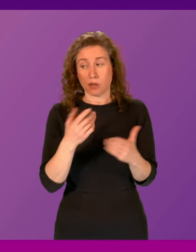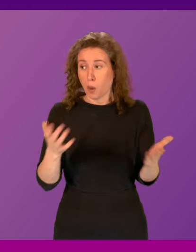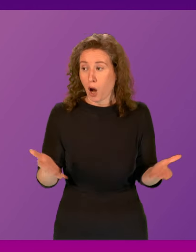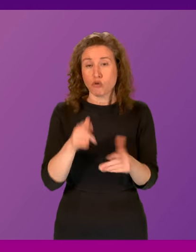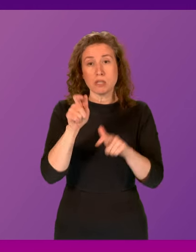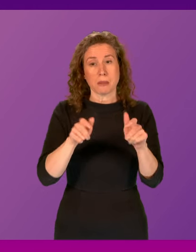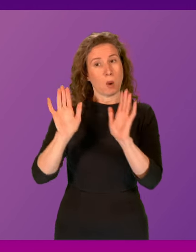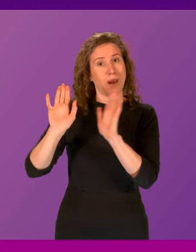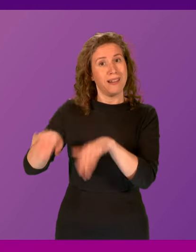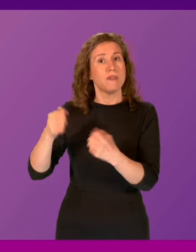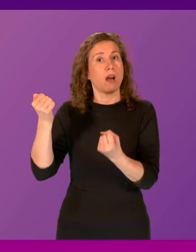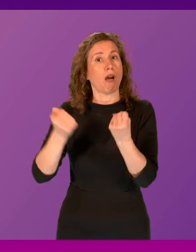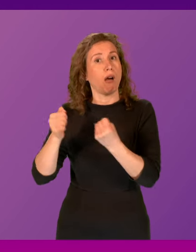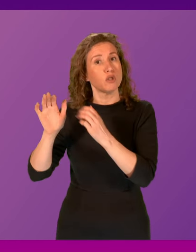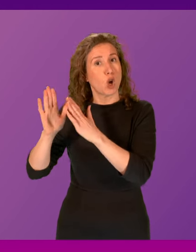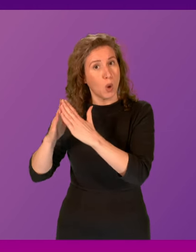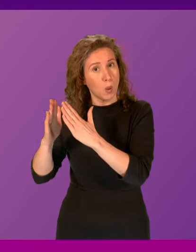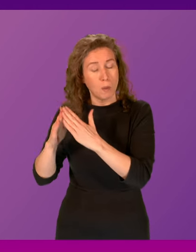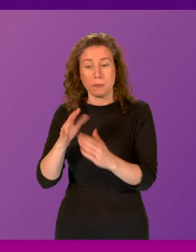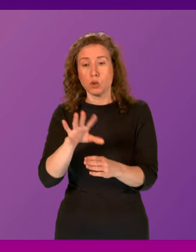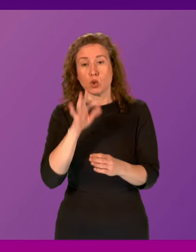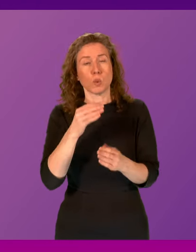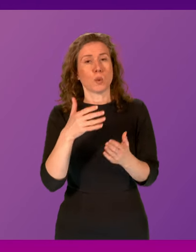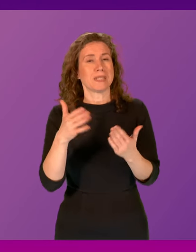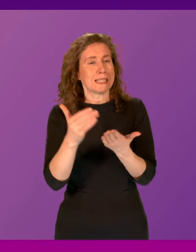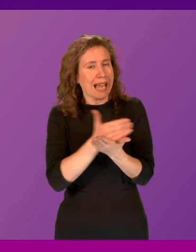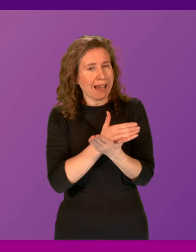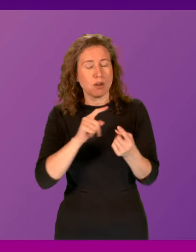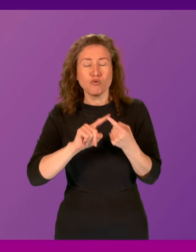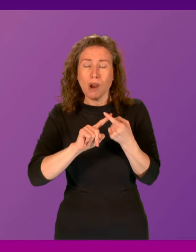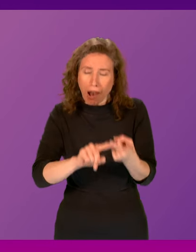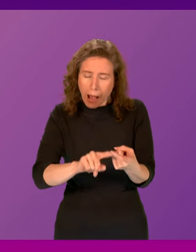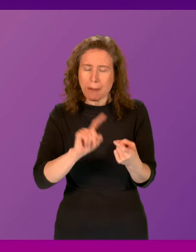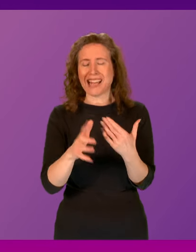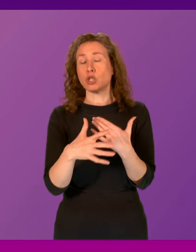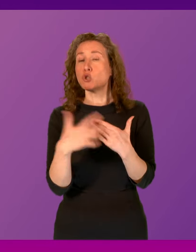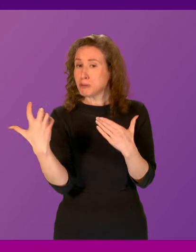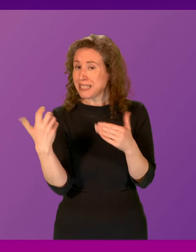home and choose a safe, reliable and green form of public transport. I confirm that an